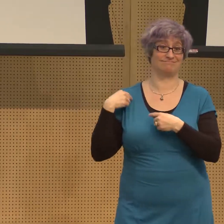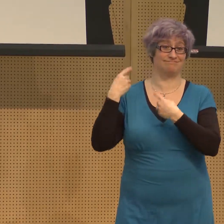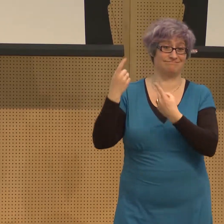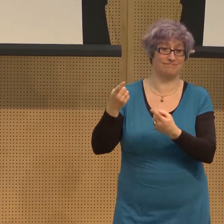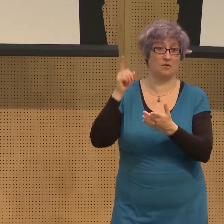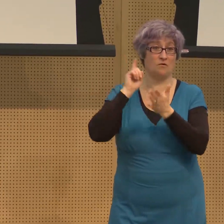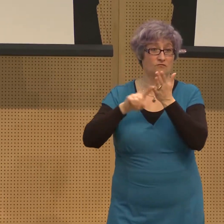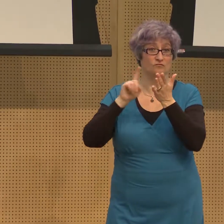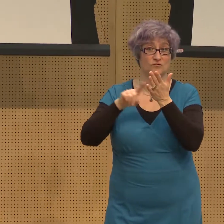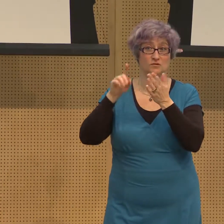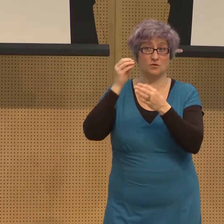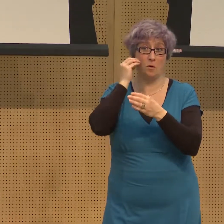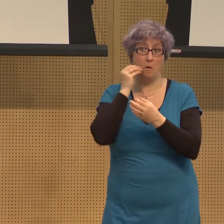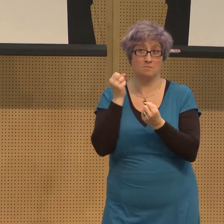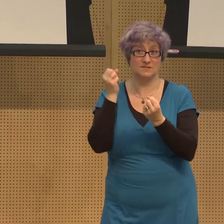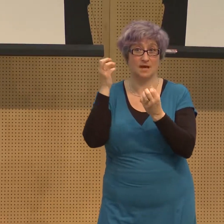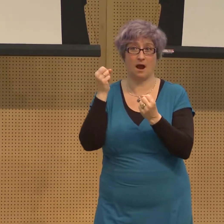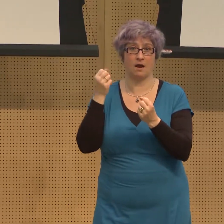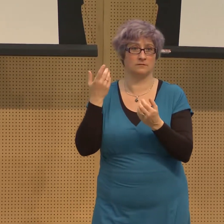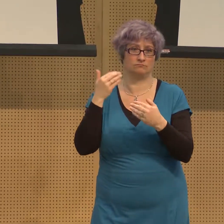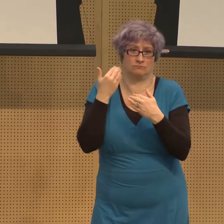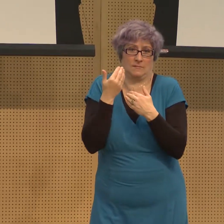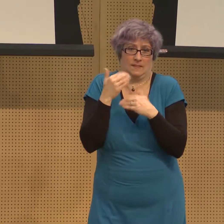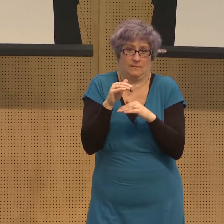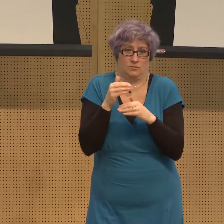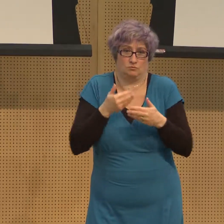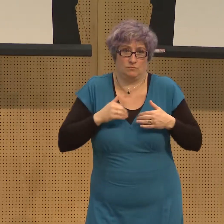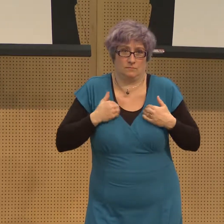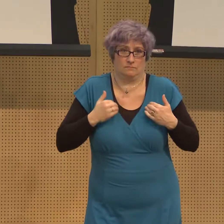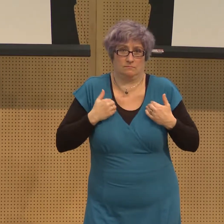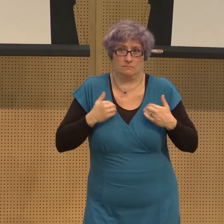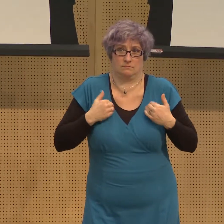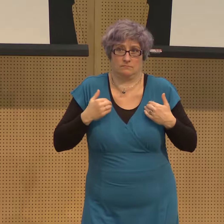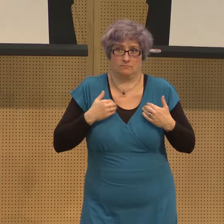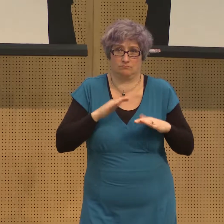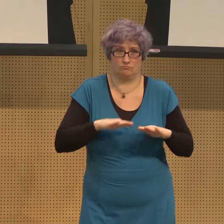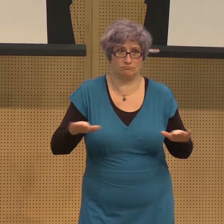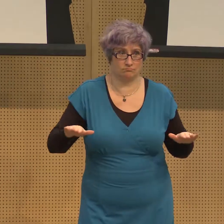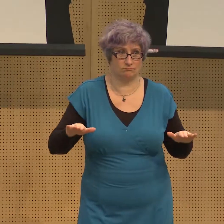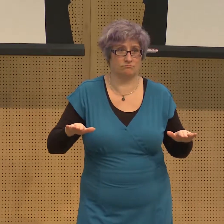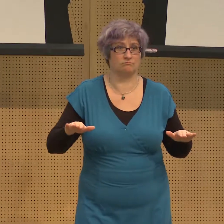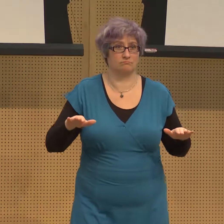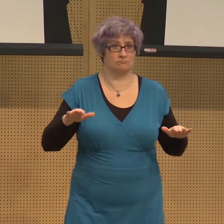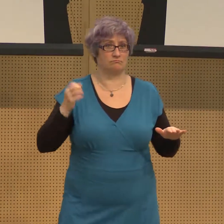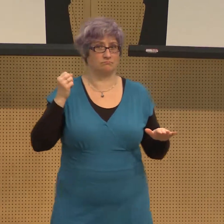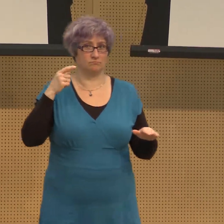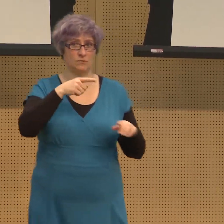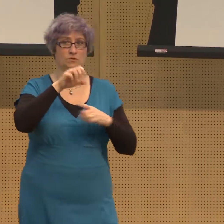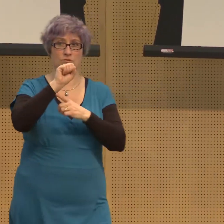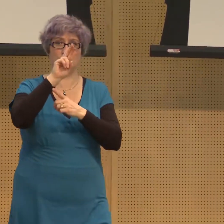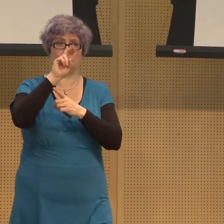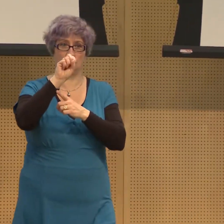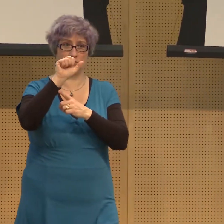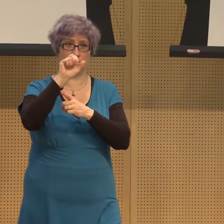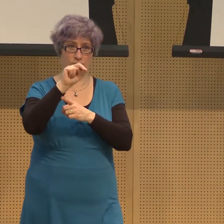This was a very new topic. The research done on home sign was in infancy.